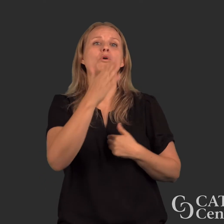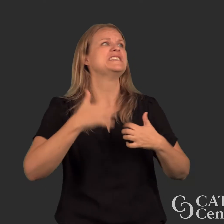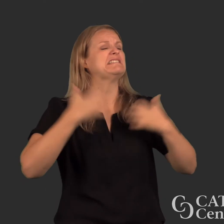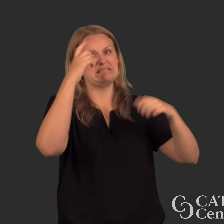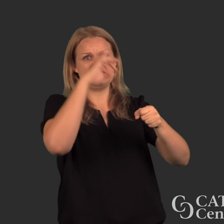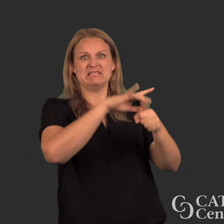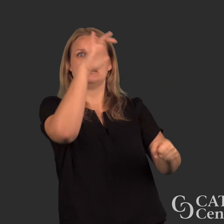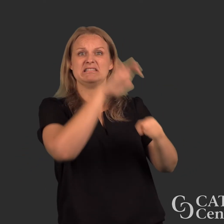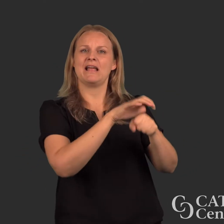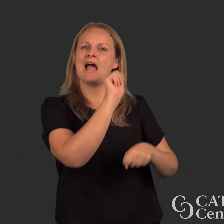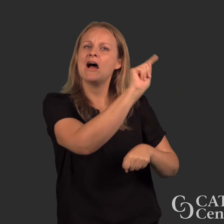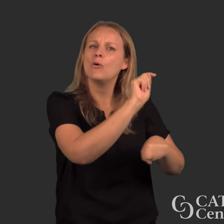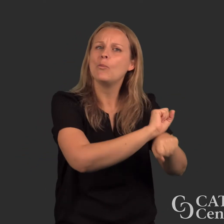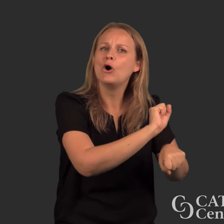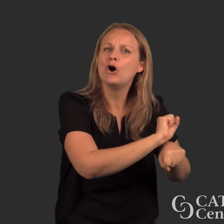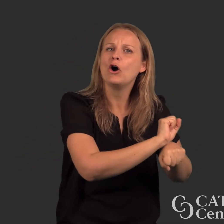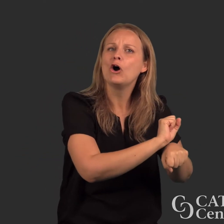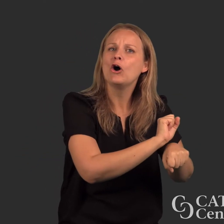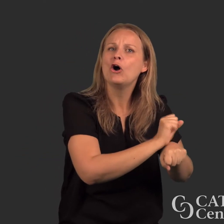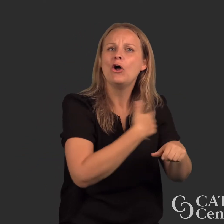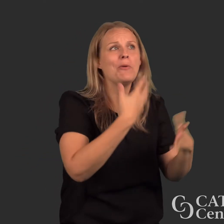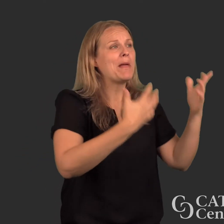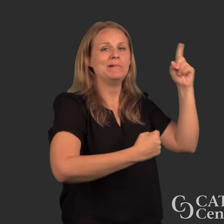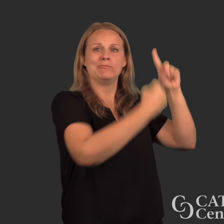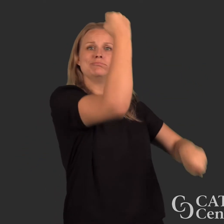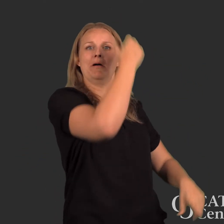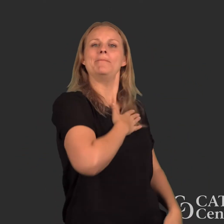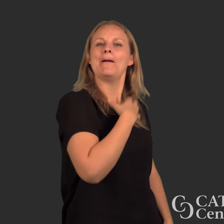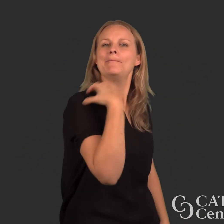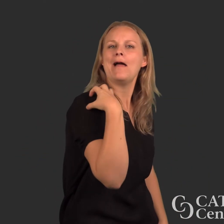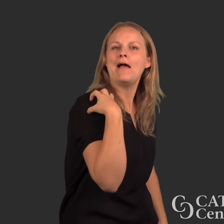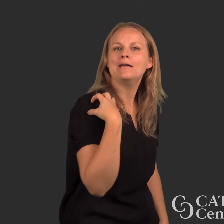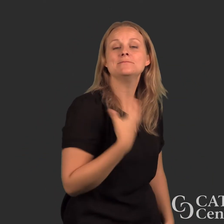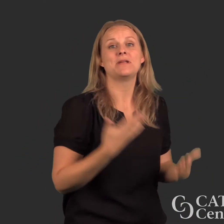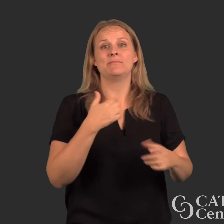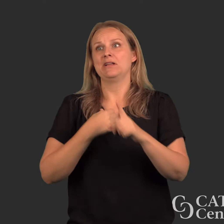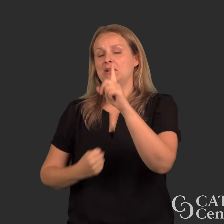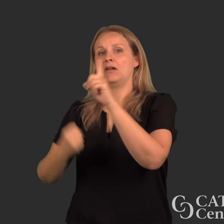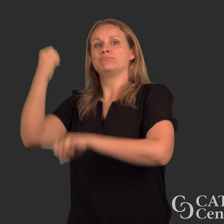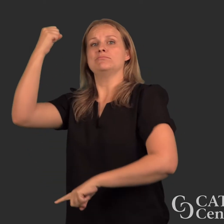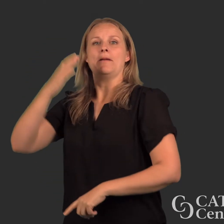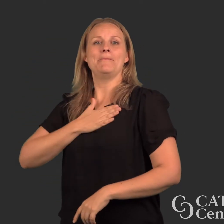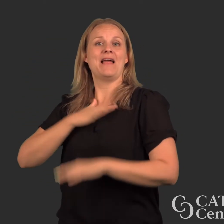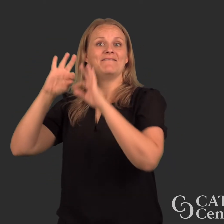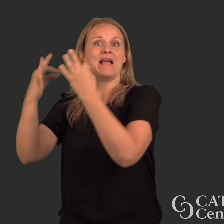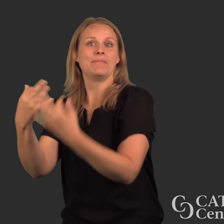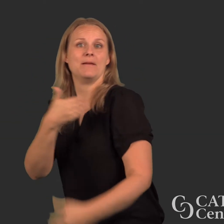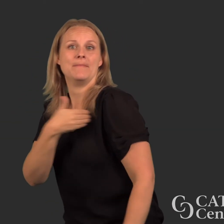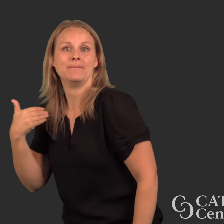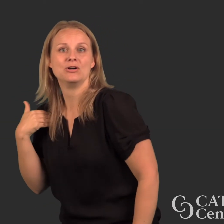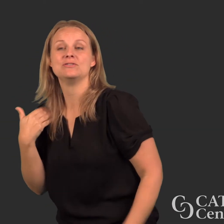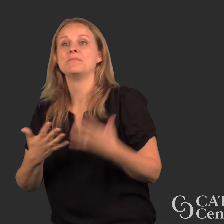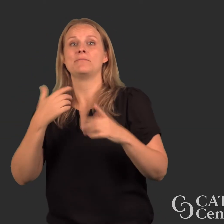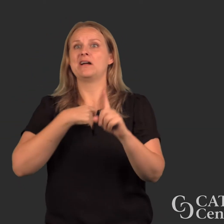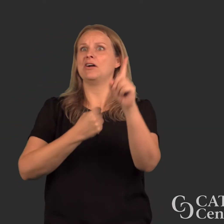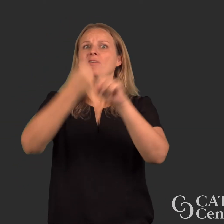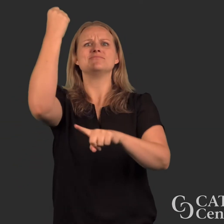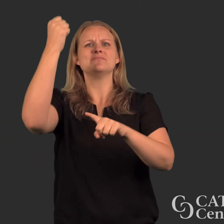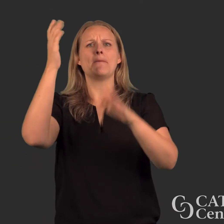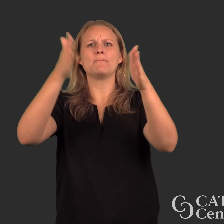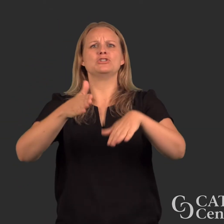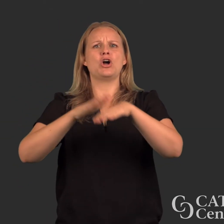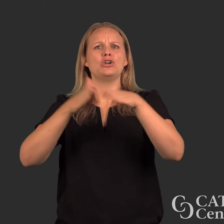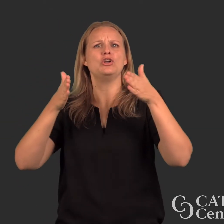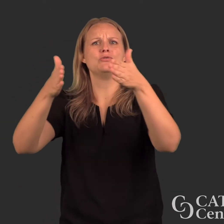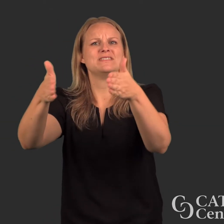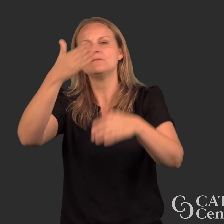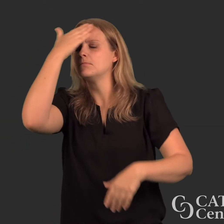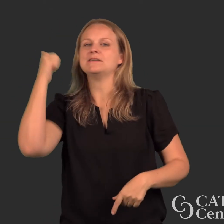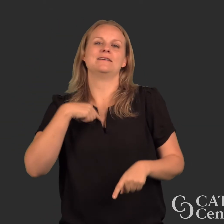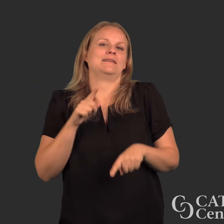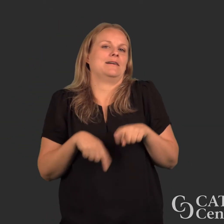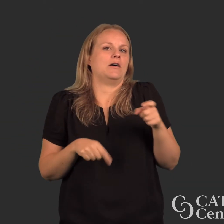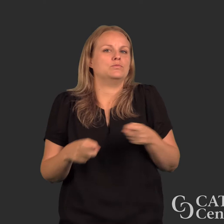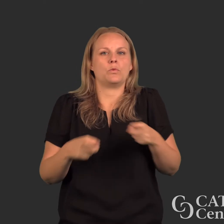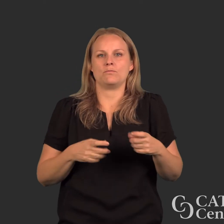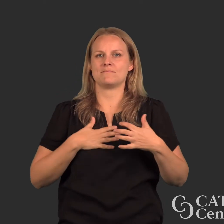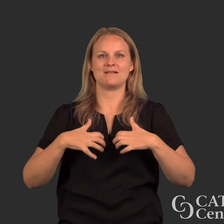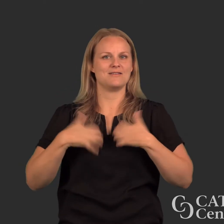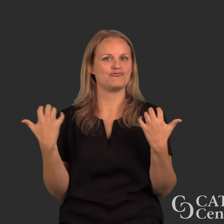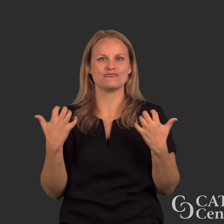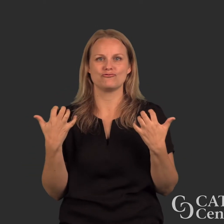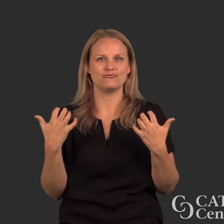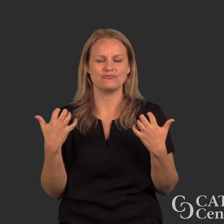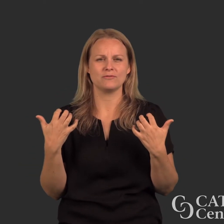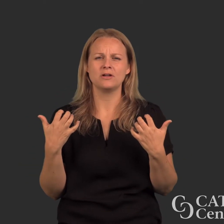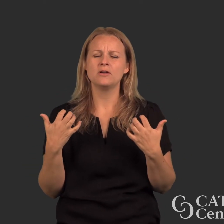such as their boss, a stranger or their family members.